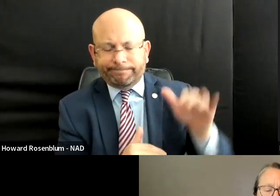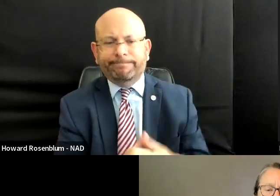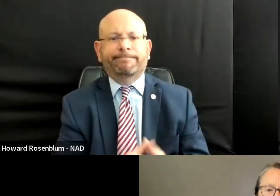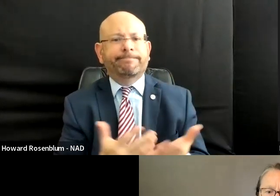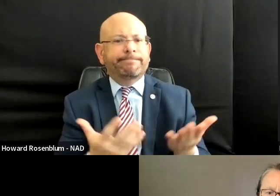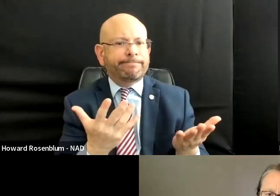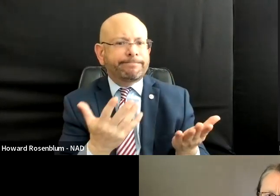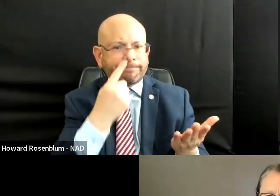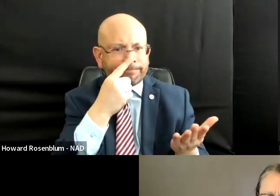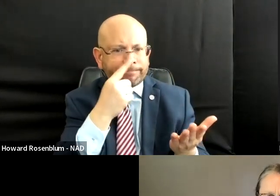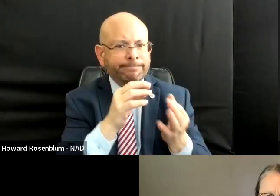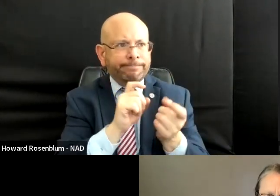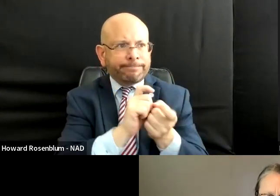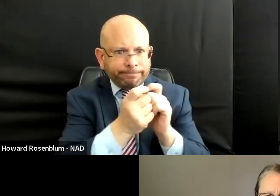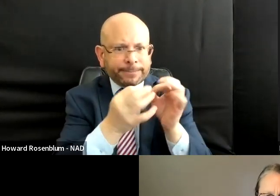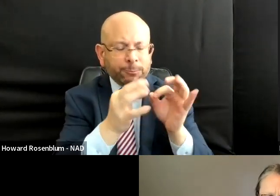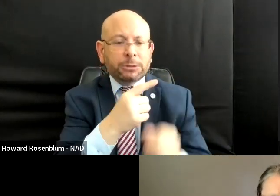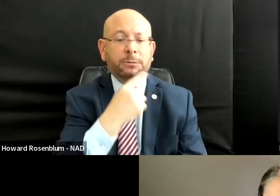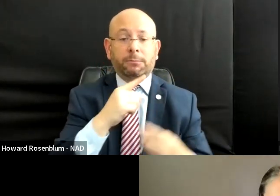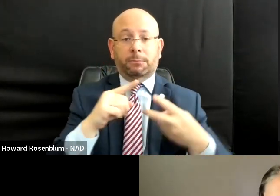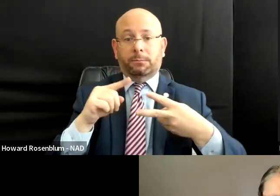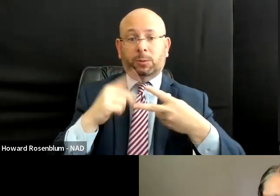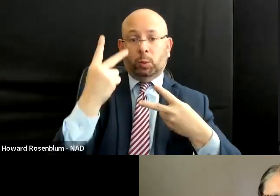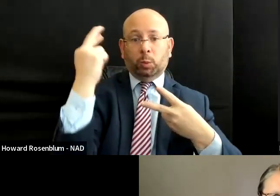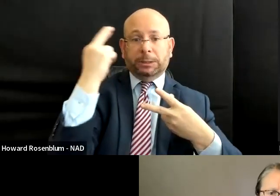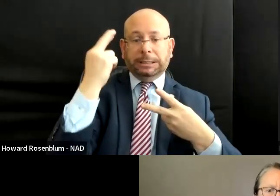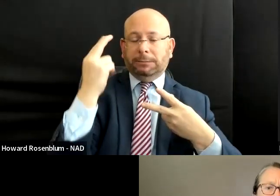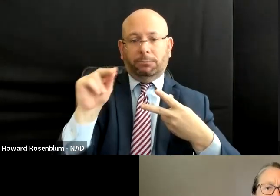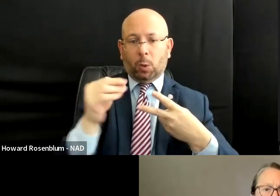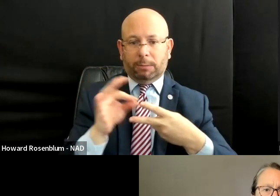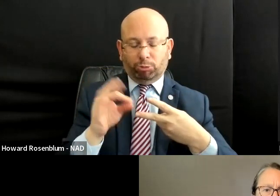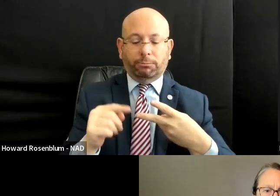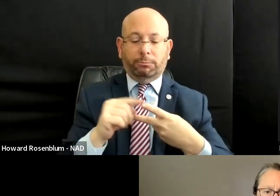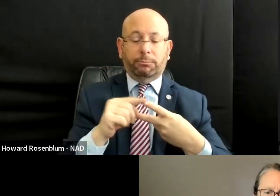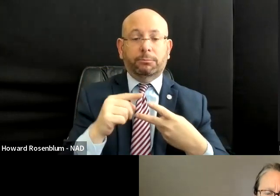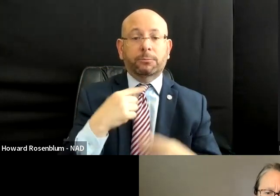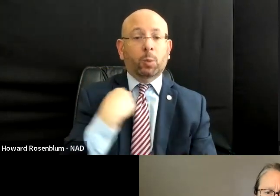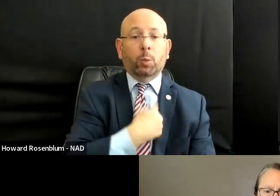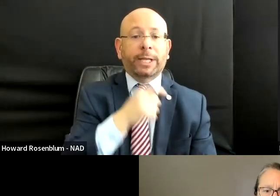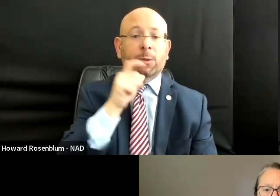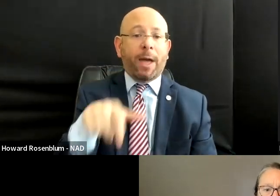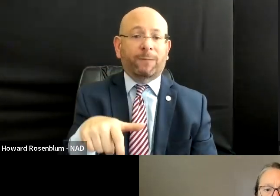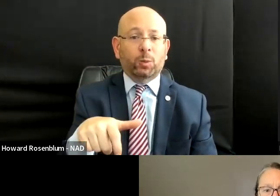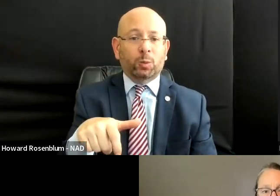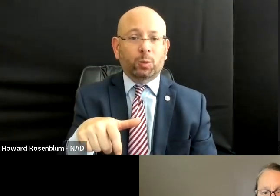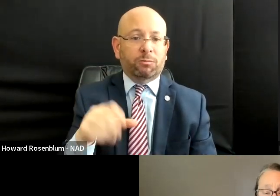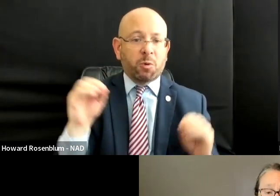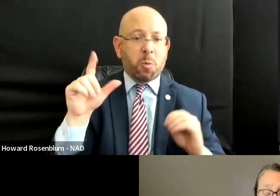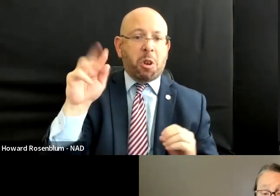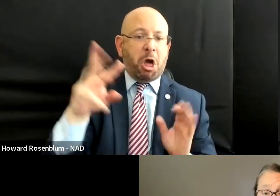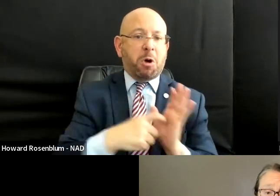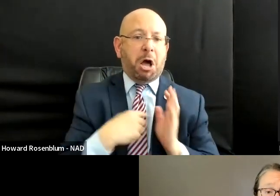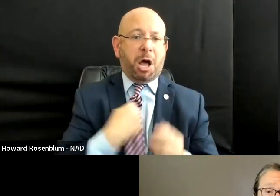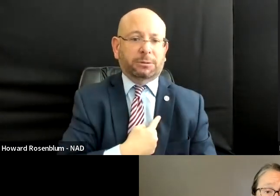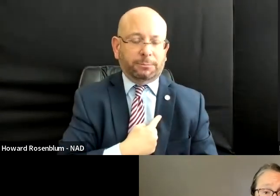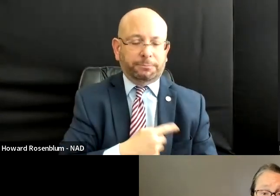90% of streaming was not